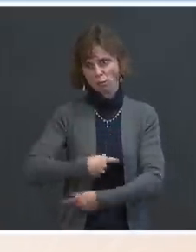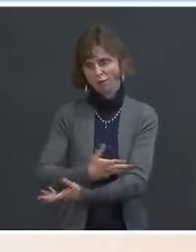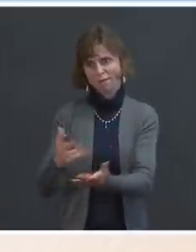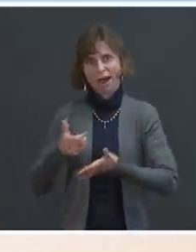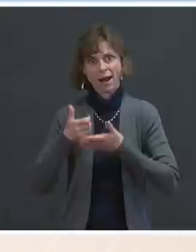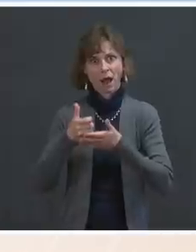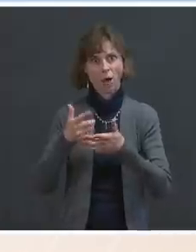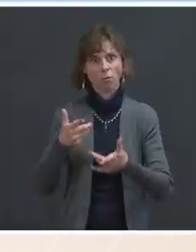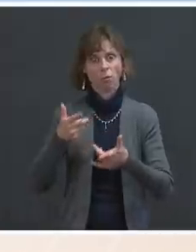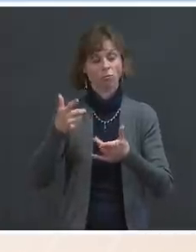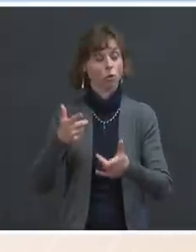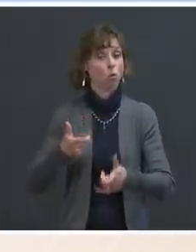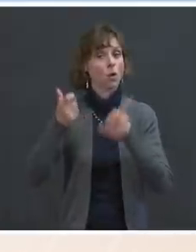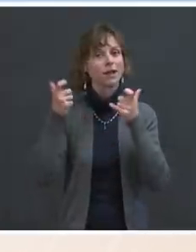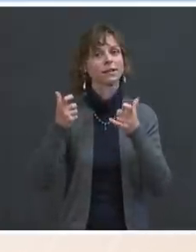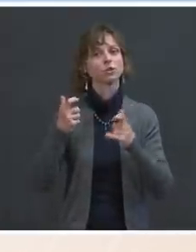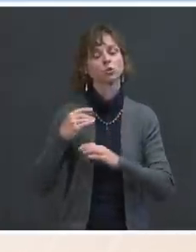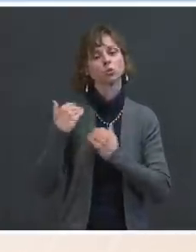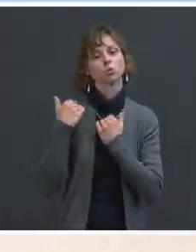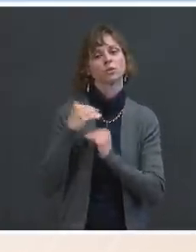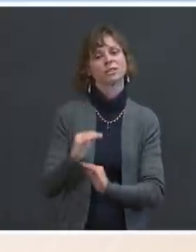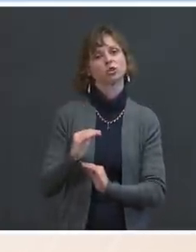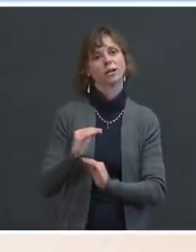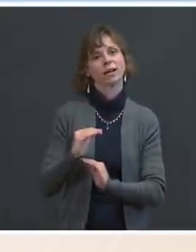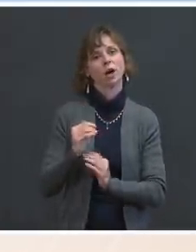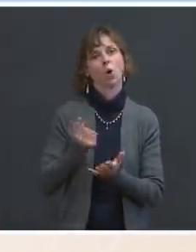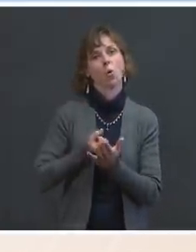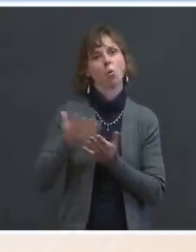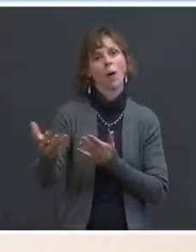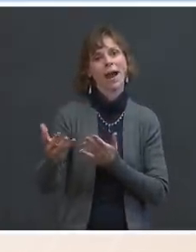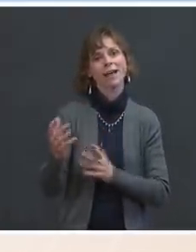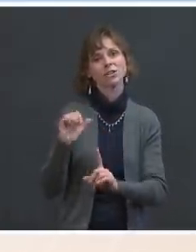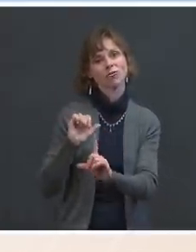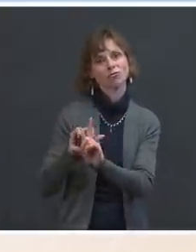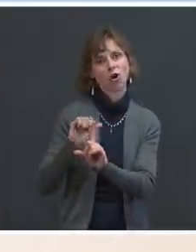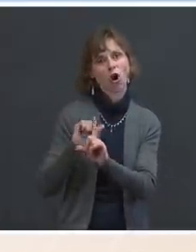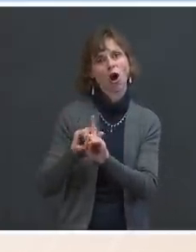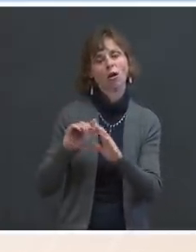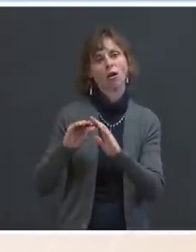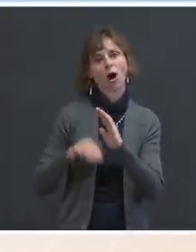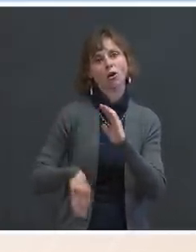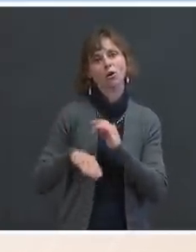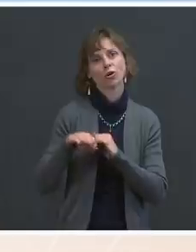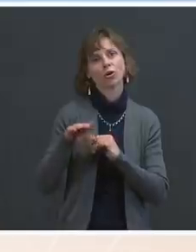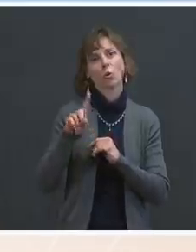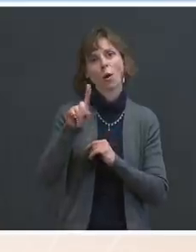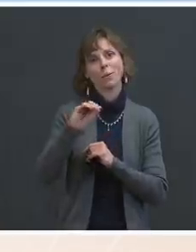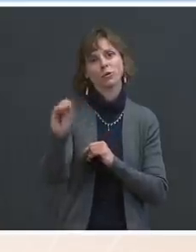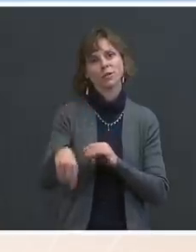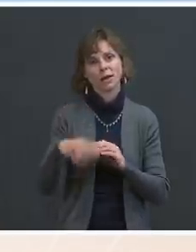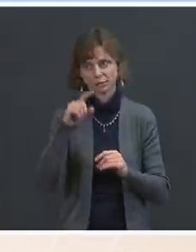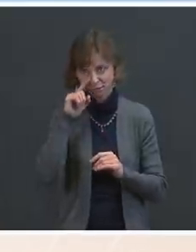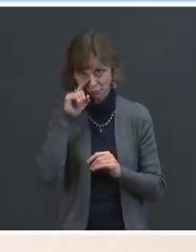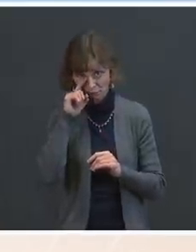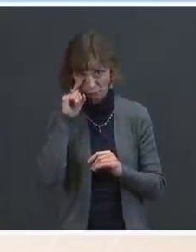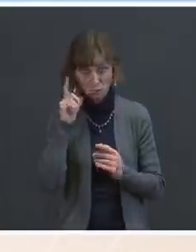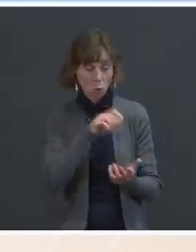and abuse to two tenths of 1 percent. So he knows directly that the passage and signing of the bill is just the beginning,